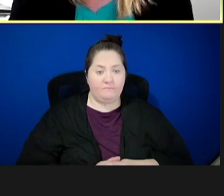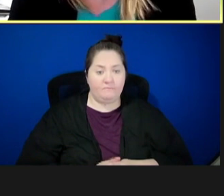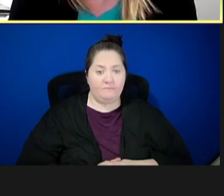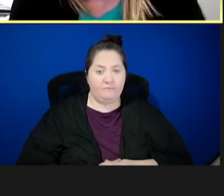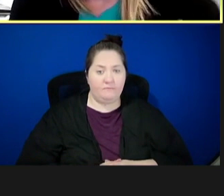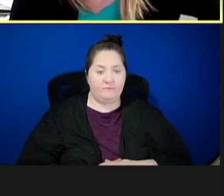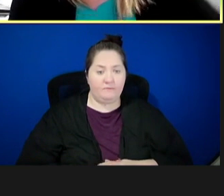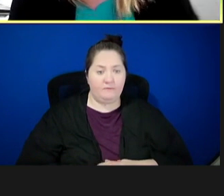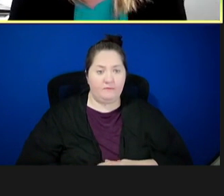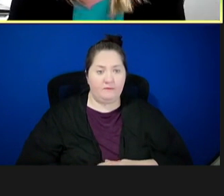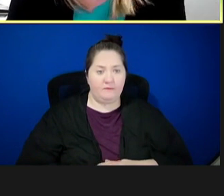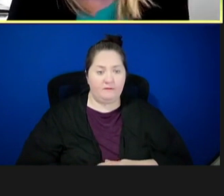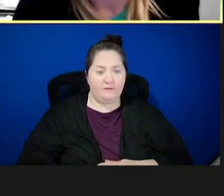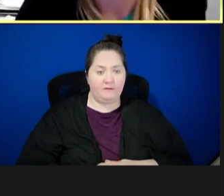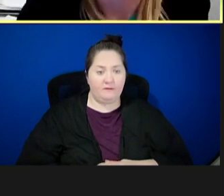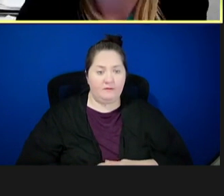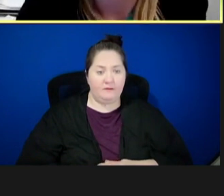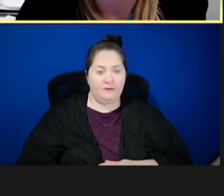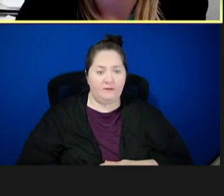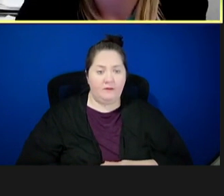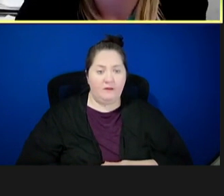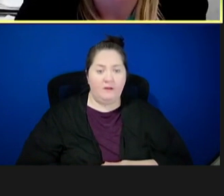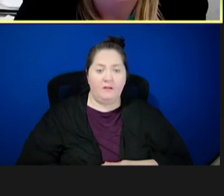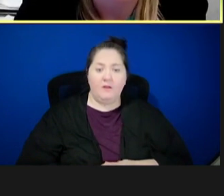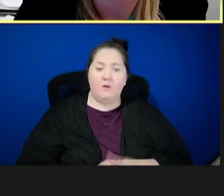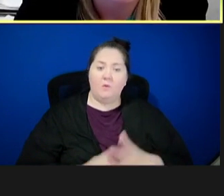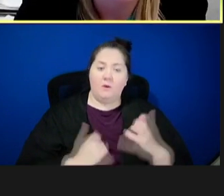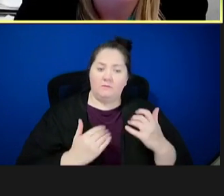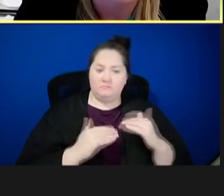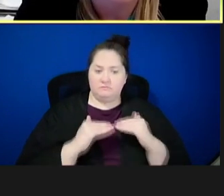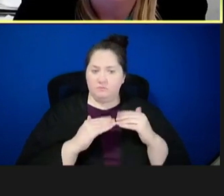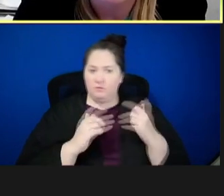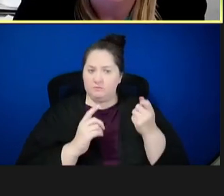Quinn and colleagues aim to better understand flu vaccine uptake among and within the black